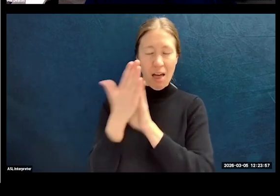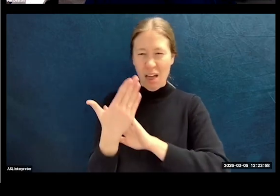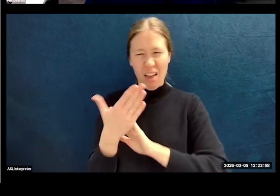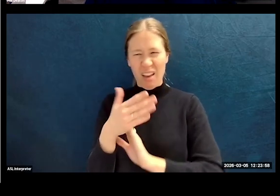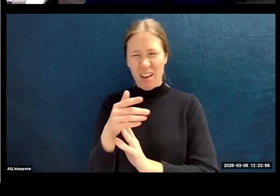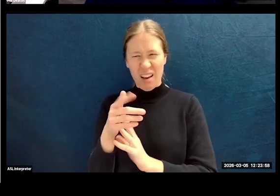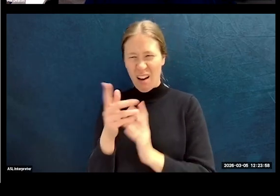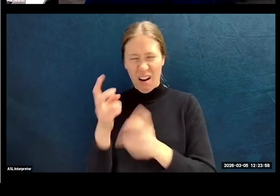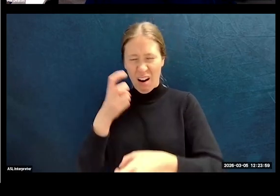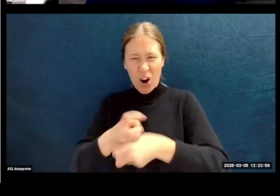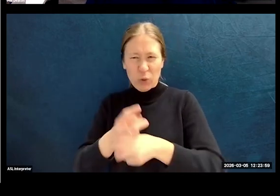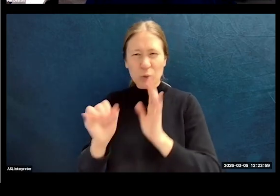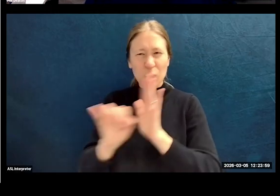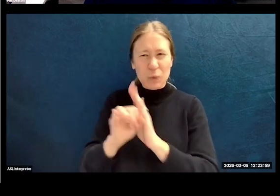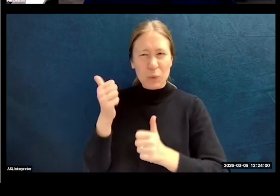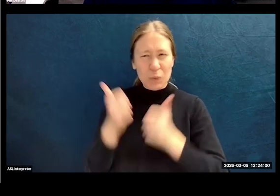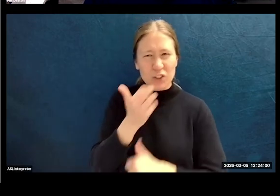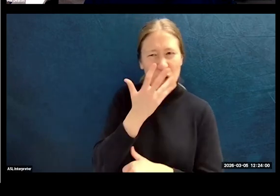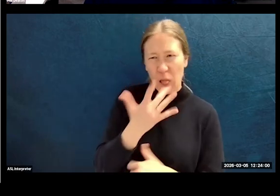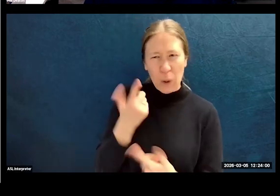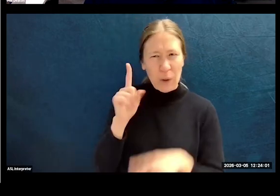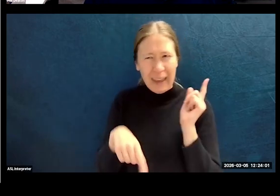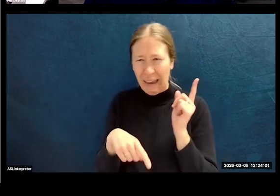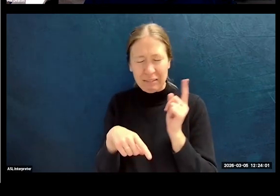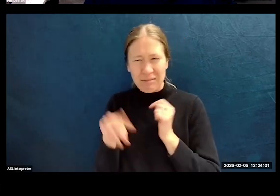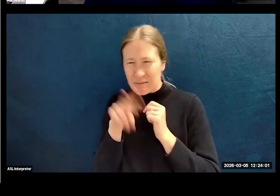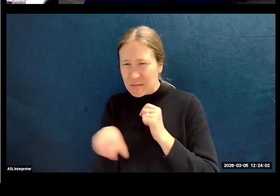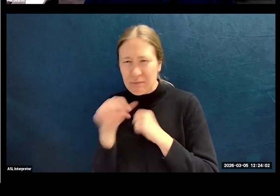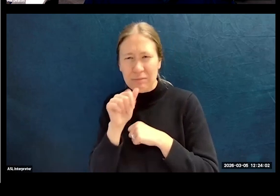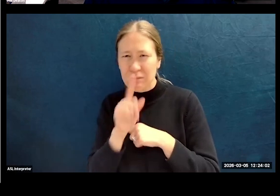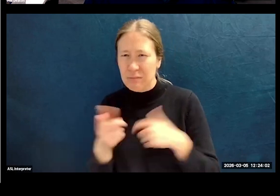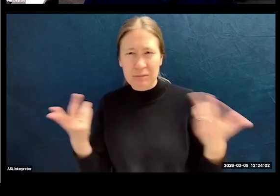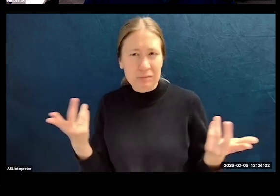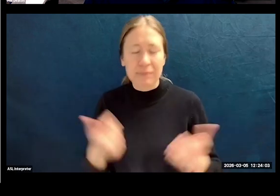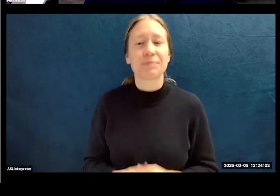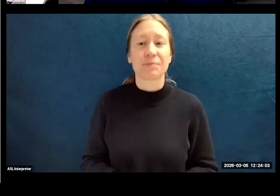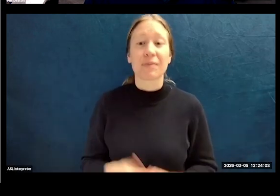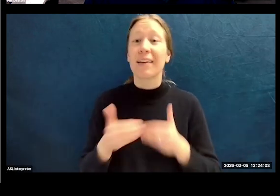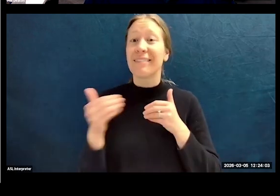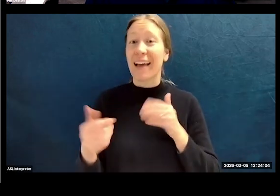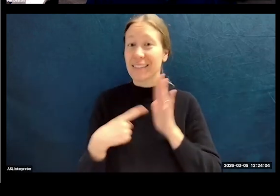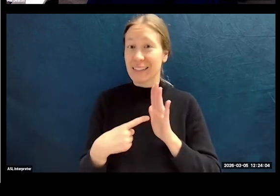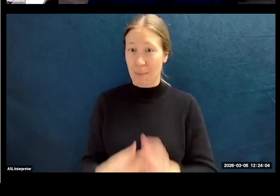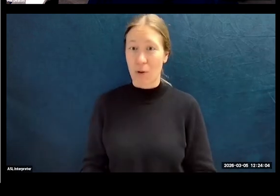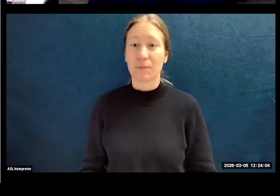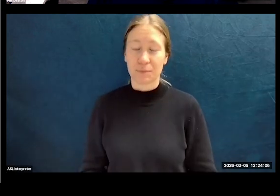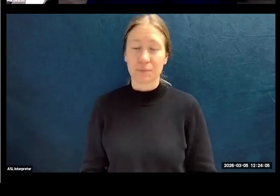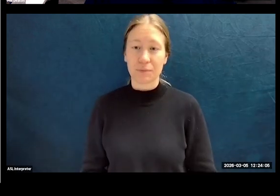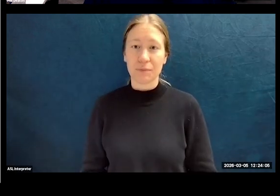between those two different colors right now. And in our next example, we wanna show a color vision filter